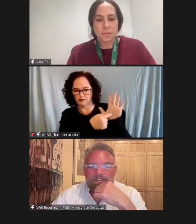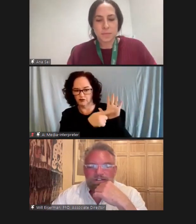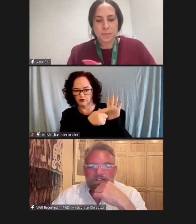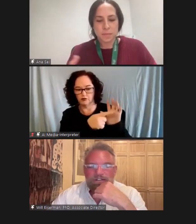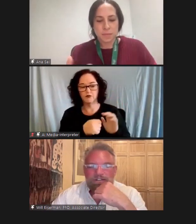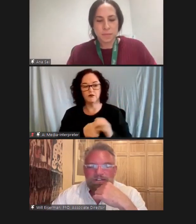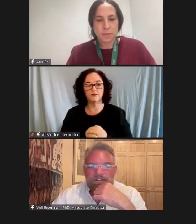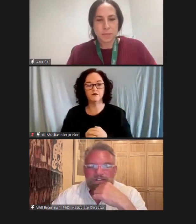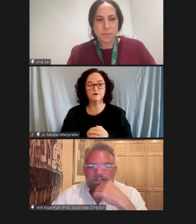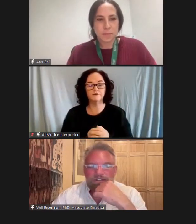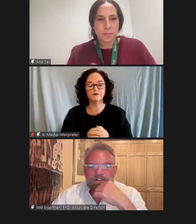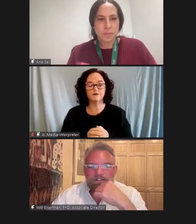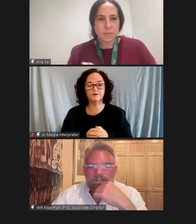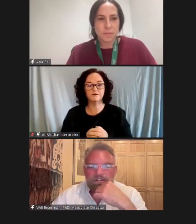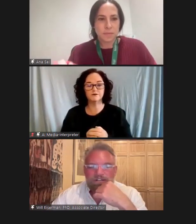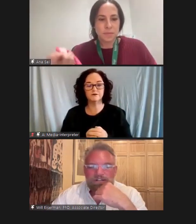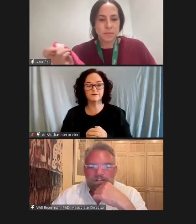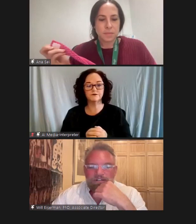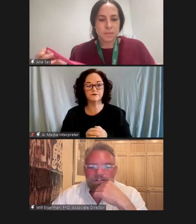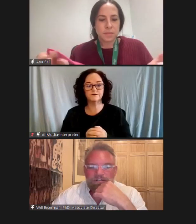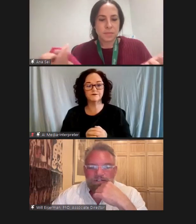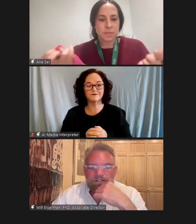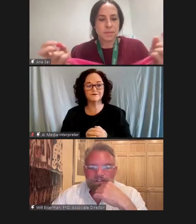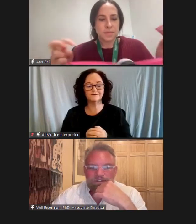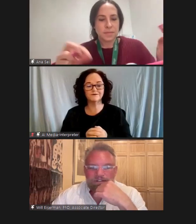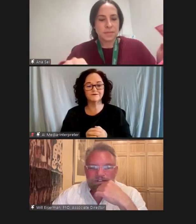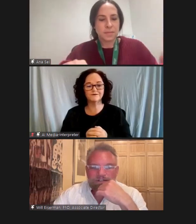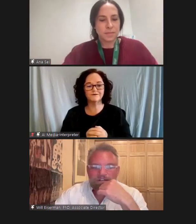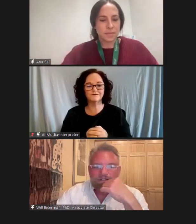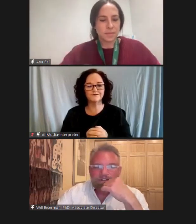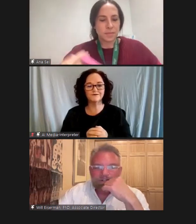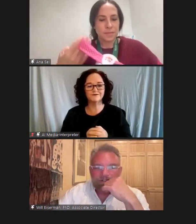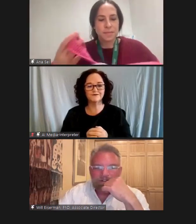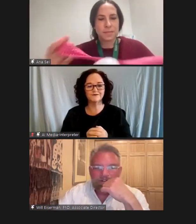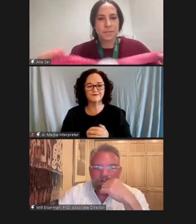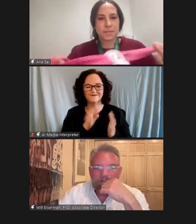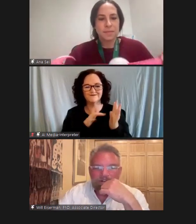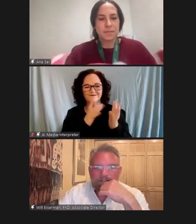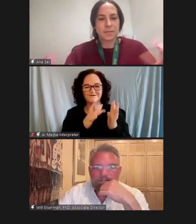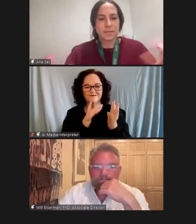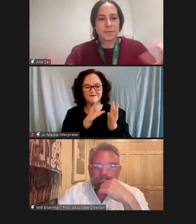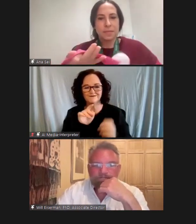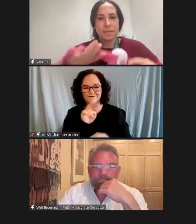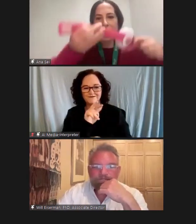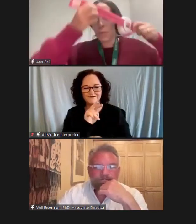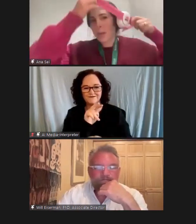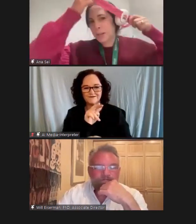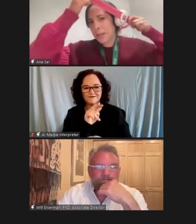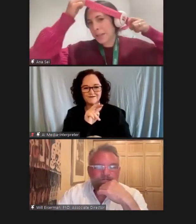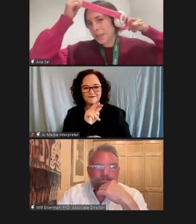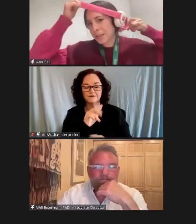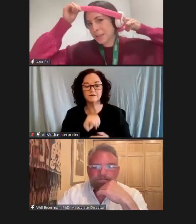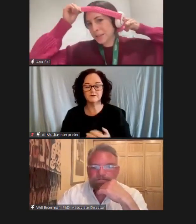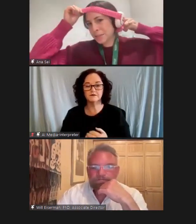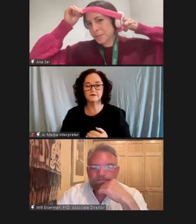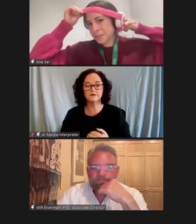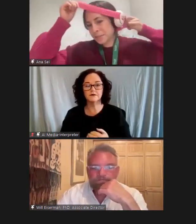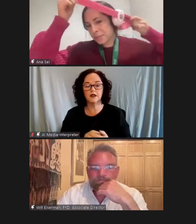of let's